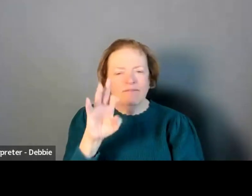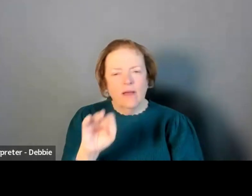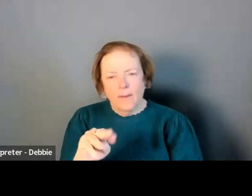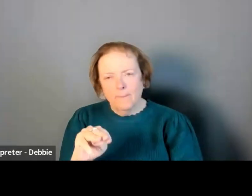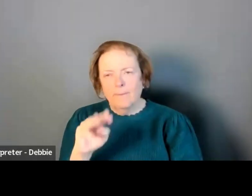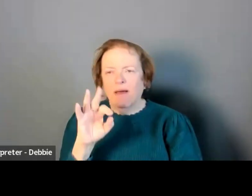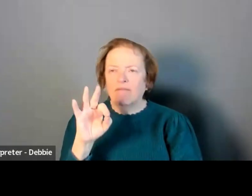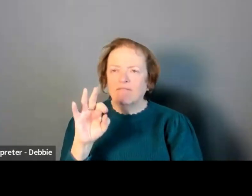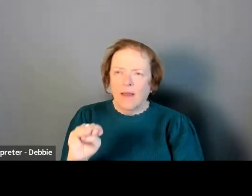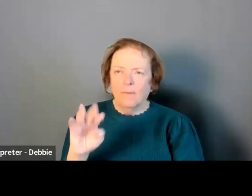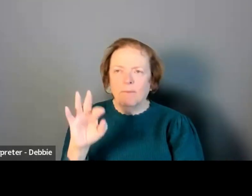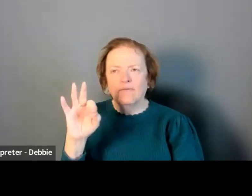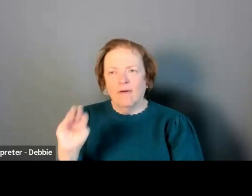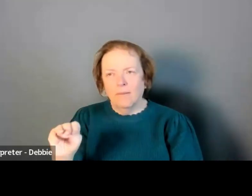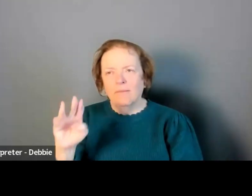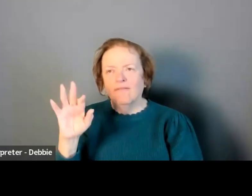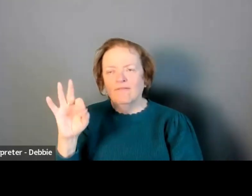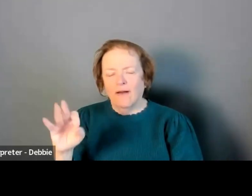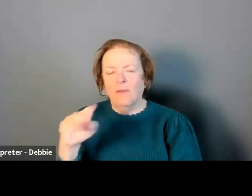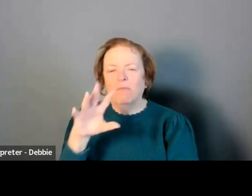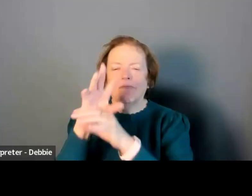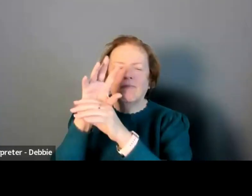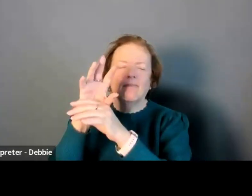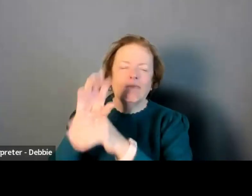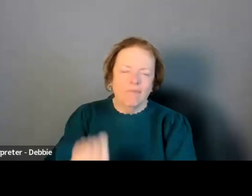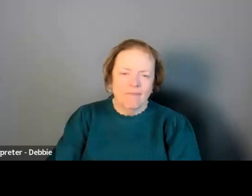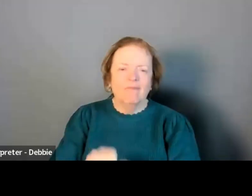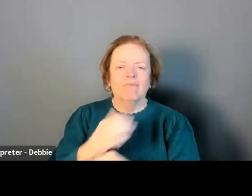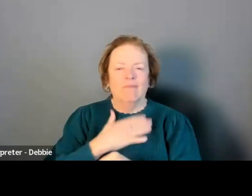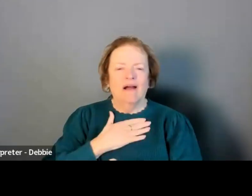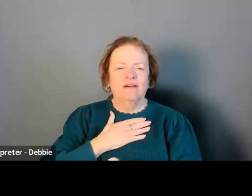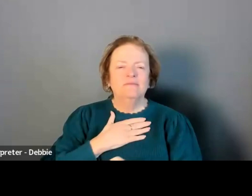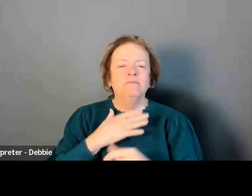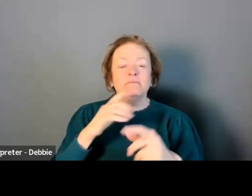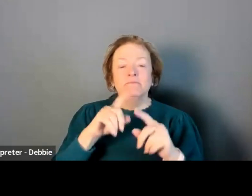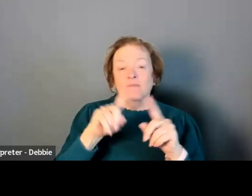saying it for so long, but I use them interchangeably, so please excuse me,